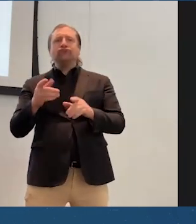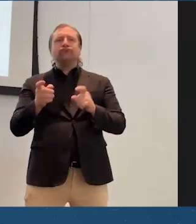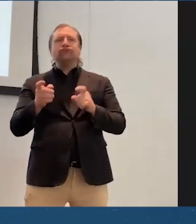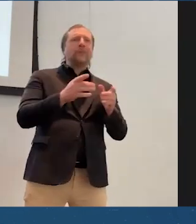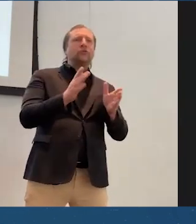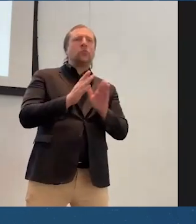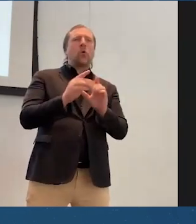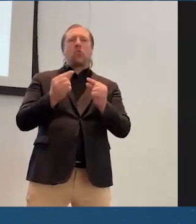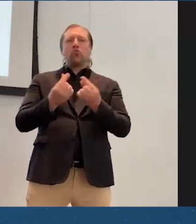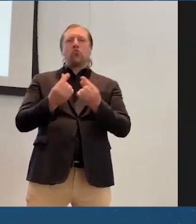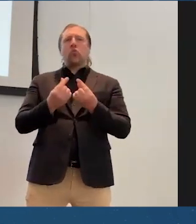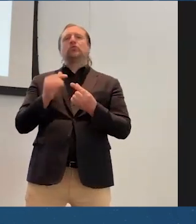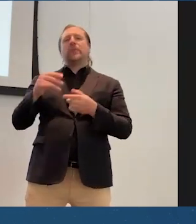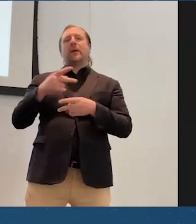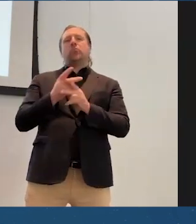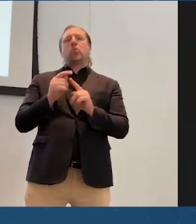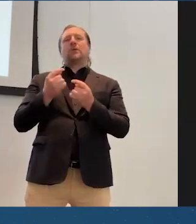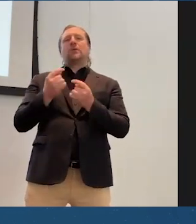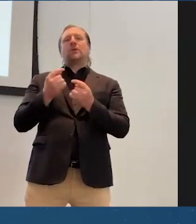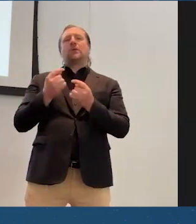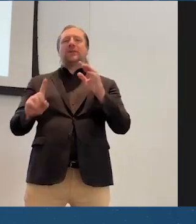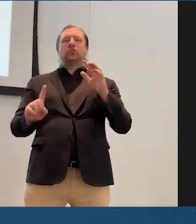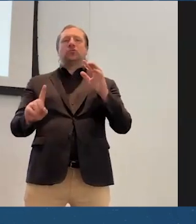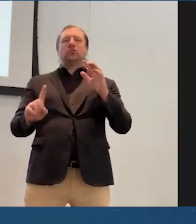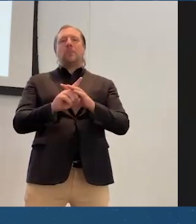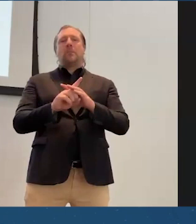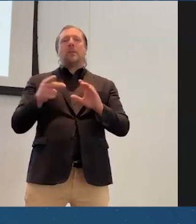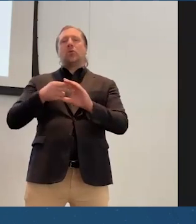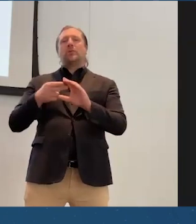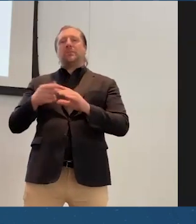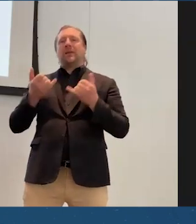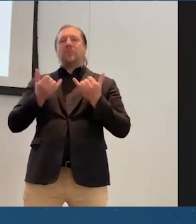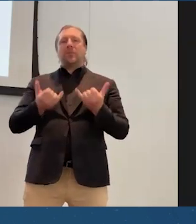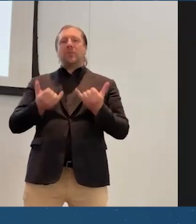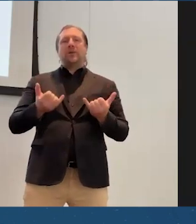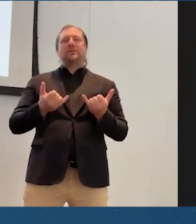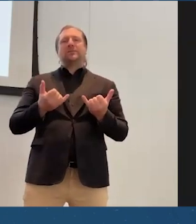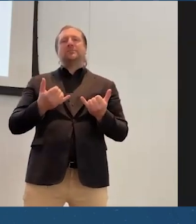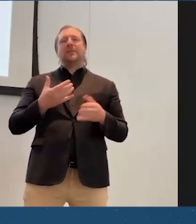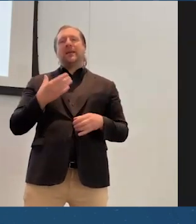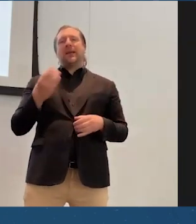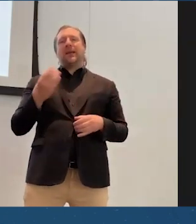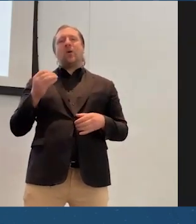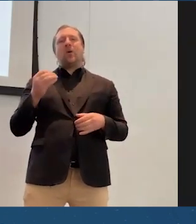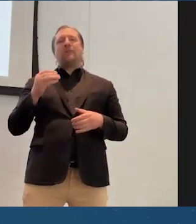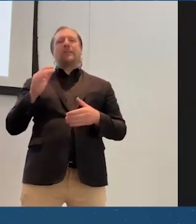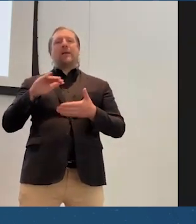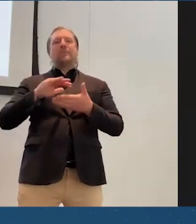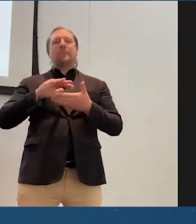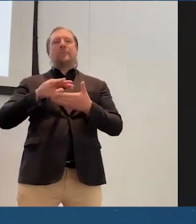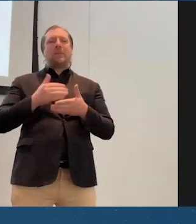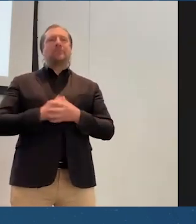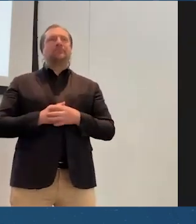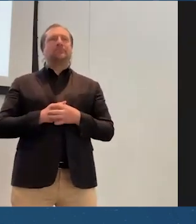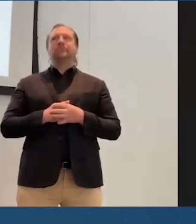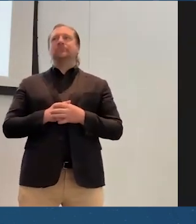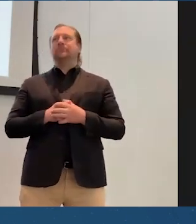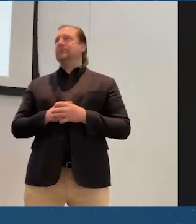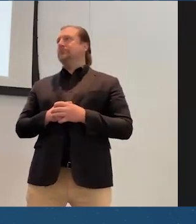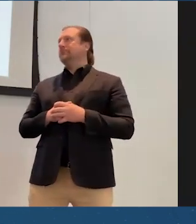so that product team can show up, and fully participate, and be present, and be out of laptops, et cetera.